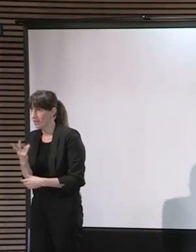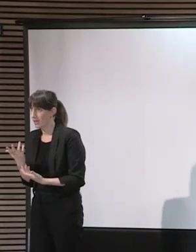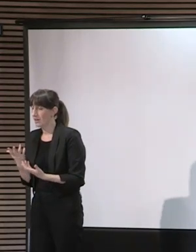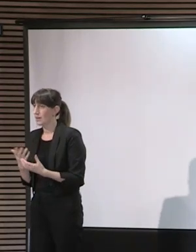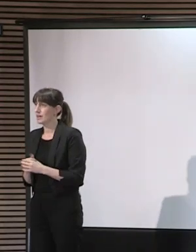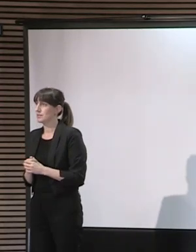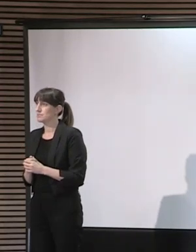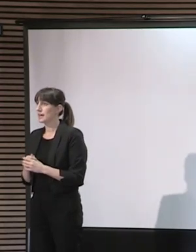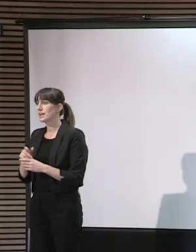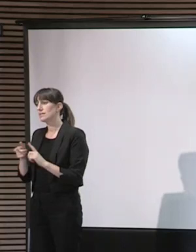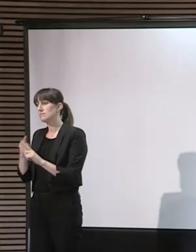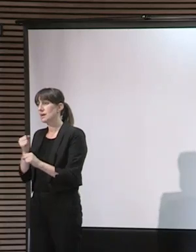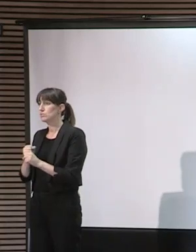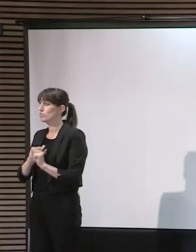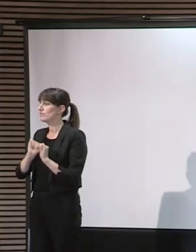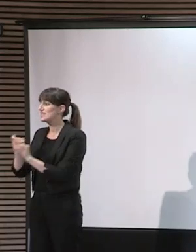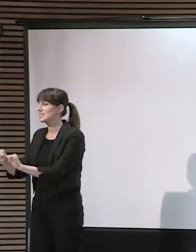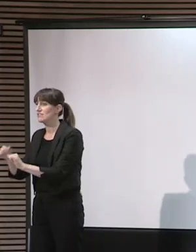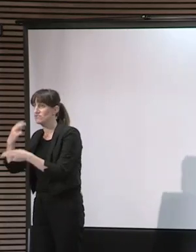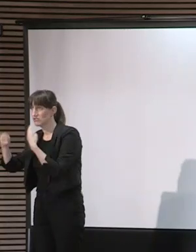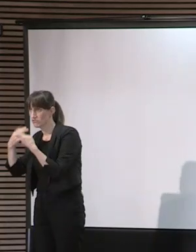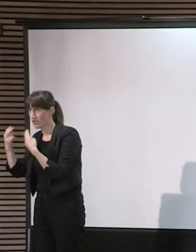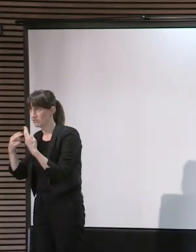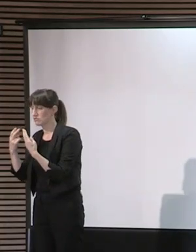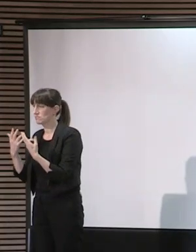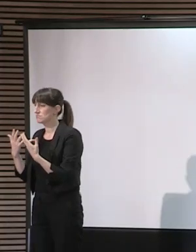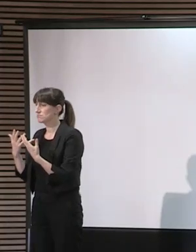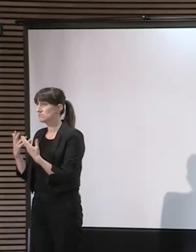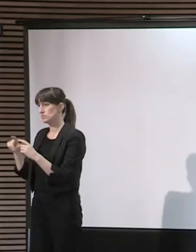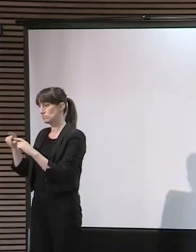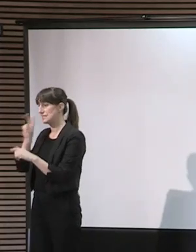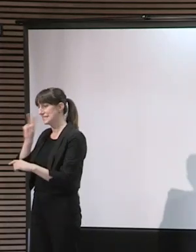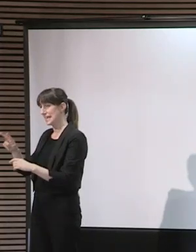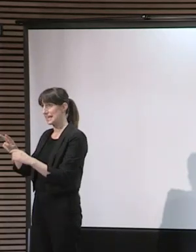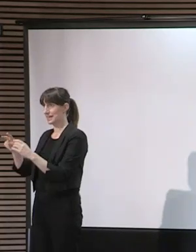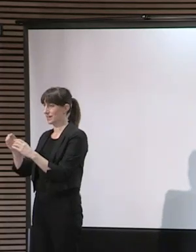mainistry is building in is the functionality that, if you